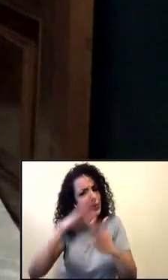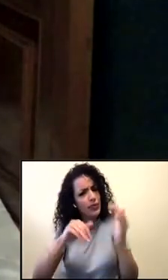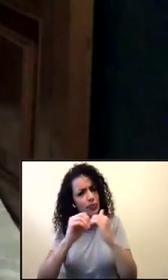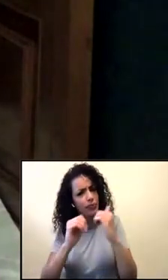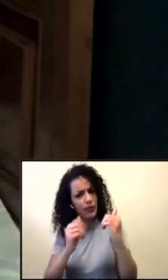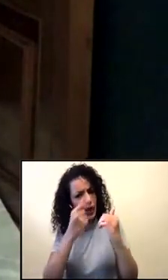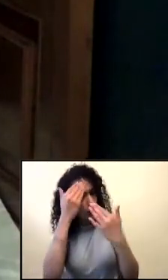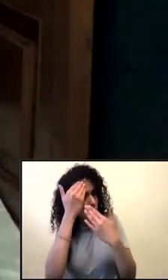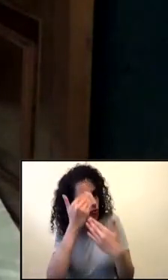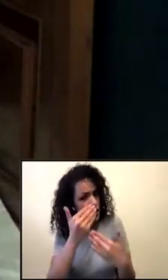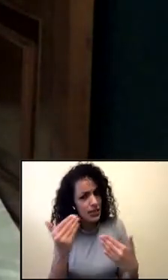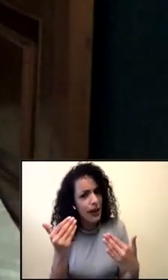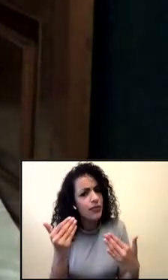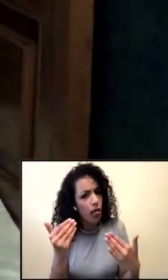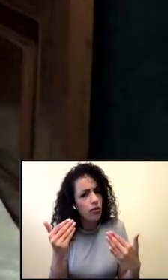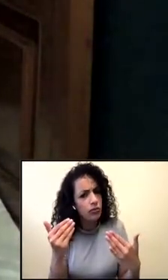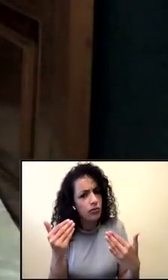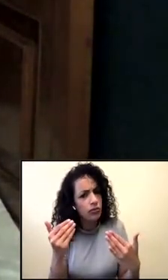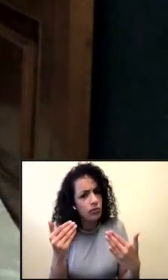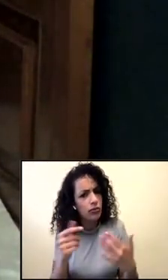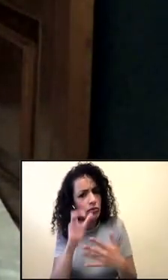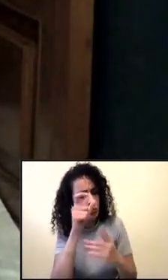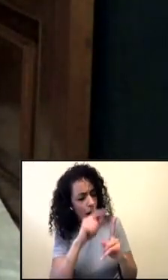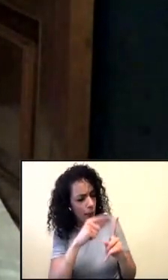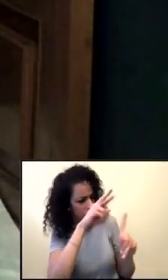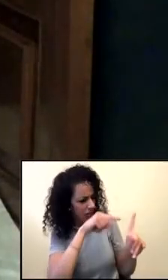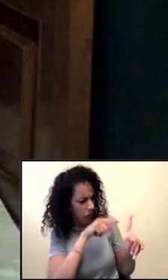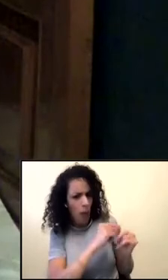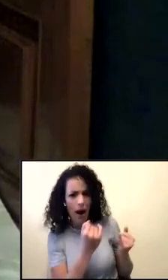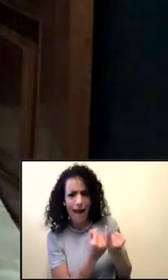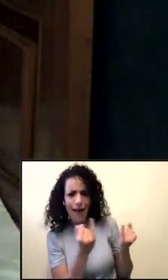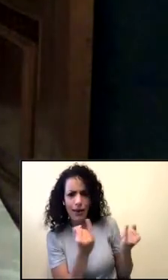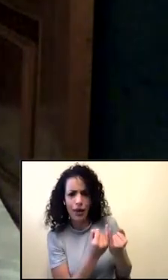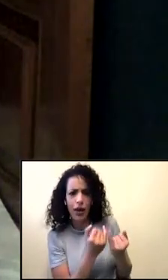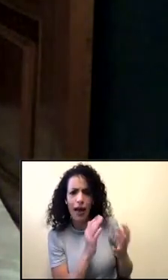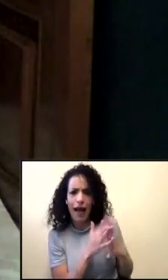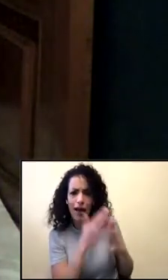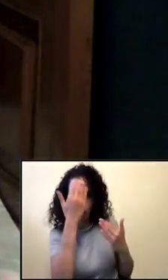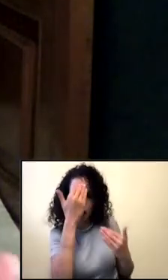someone who is supposed to be perceived as your enemy? Many times I found myself in Pakistan